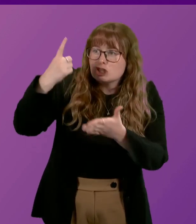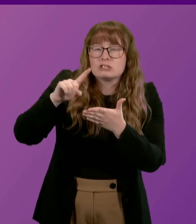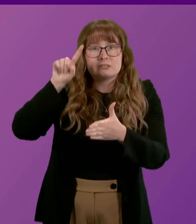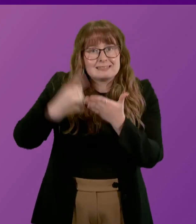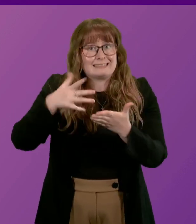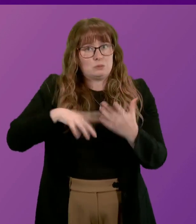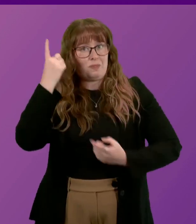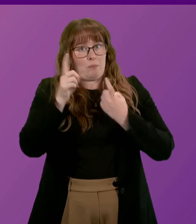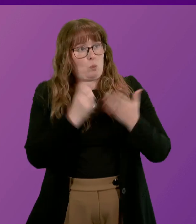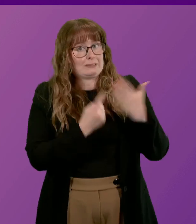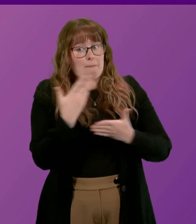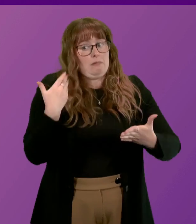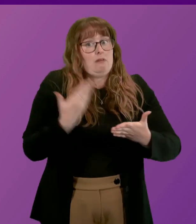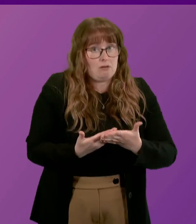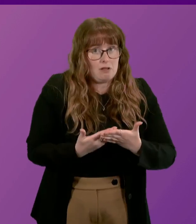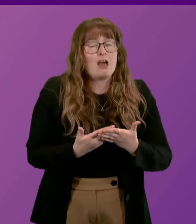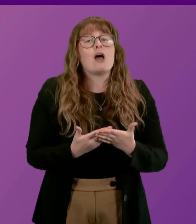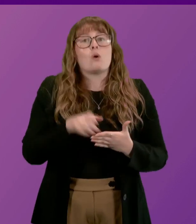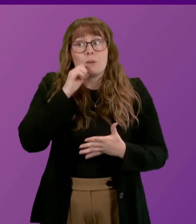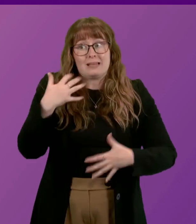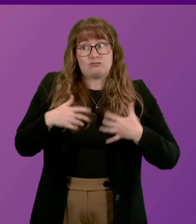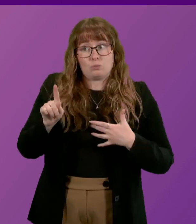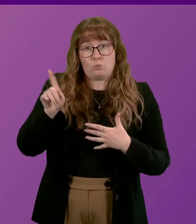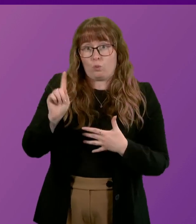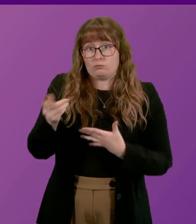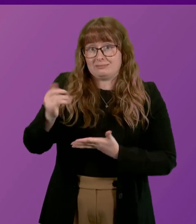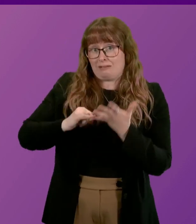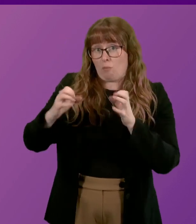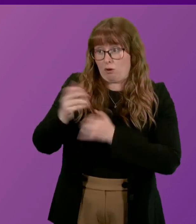be a full opportunity for the points that Sarah Boyack has made to be considered by the SFRS.